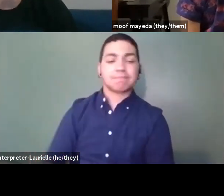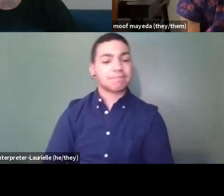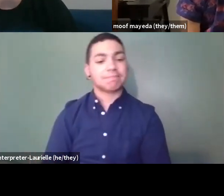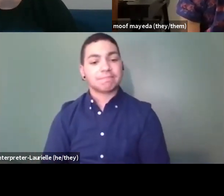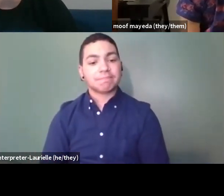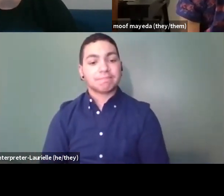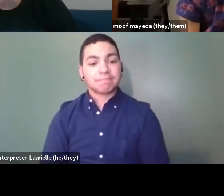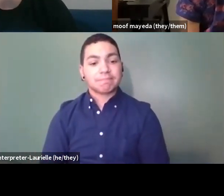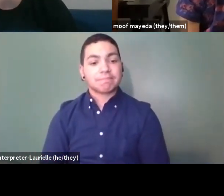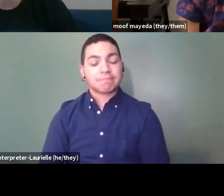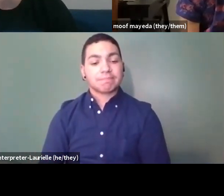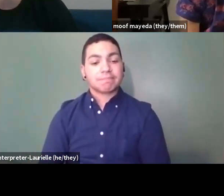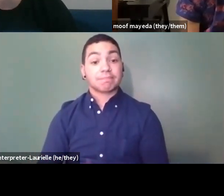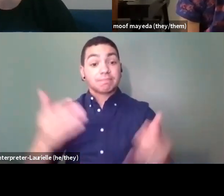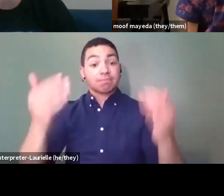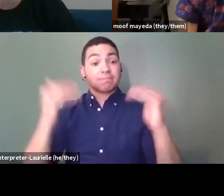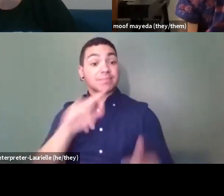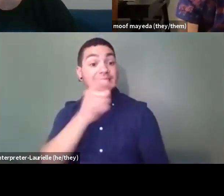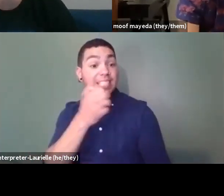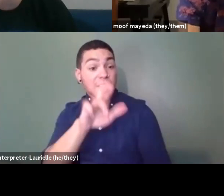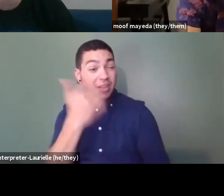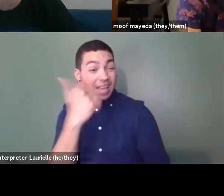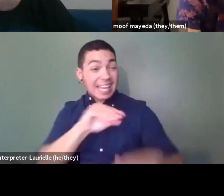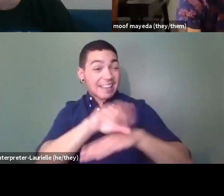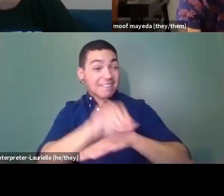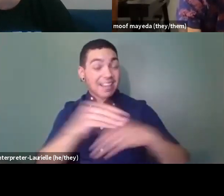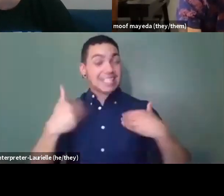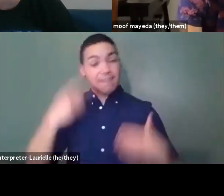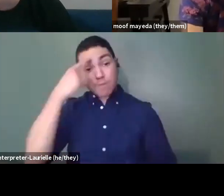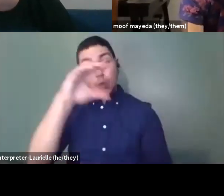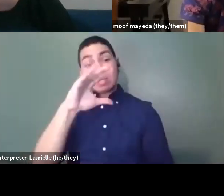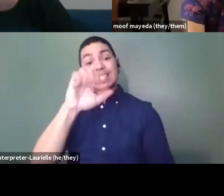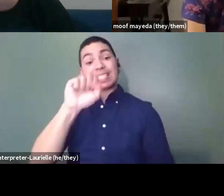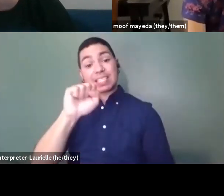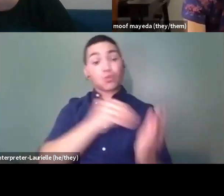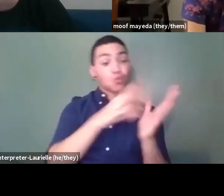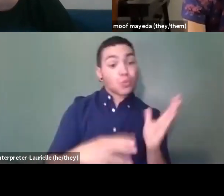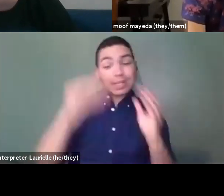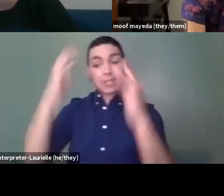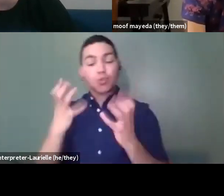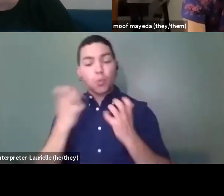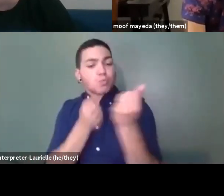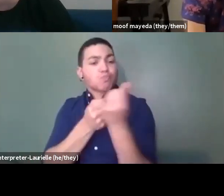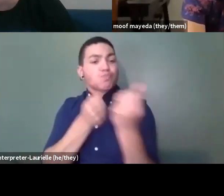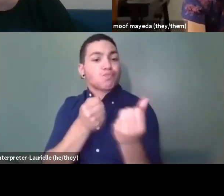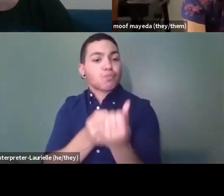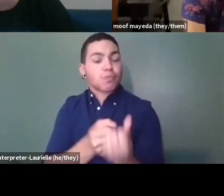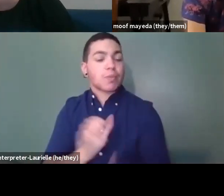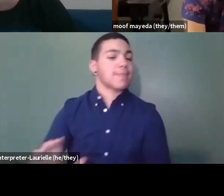really nice to have. If somebody's telling you that they would like to use different